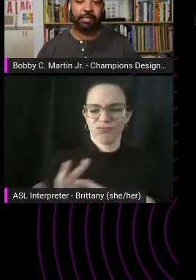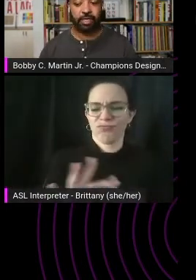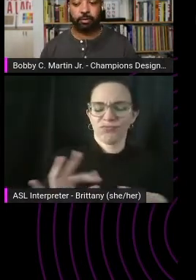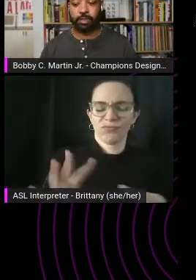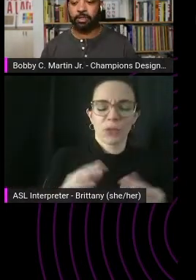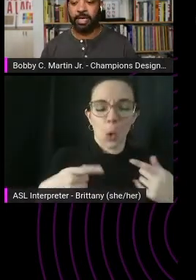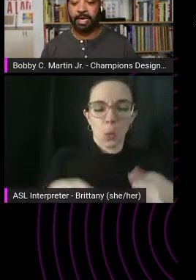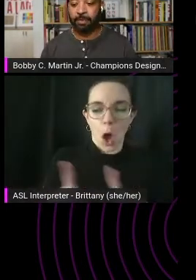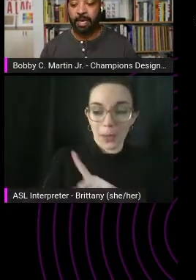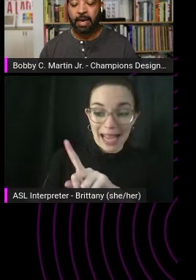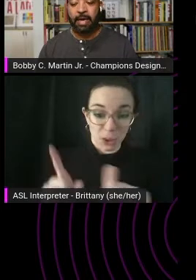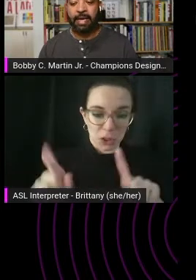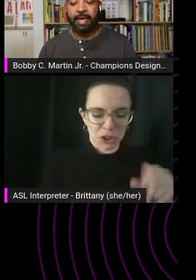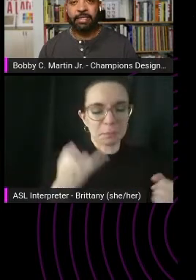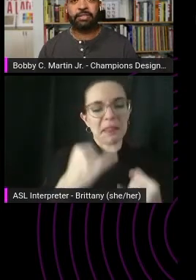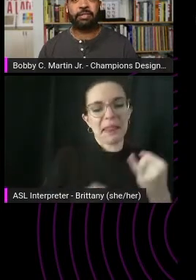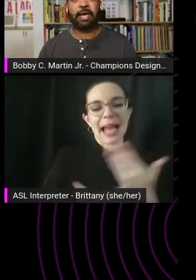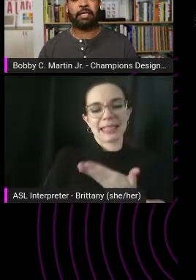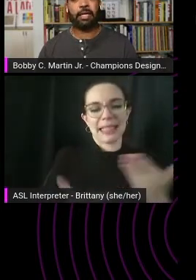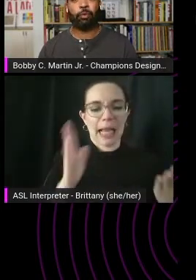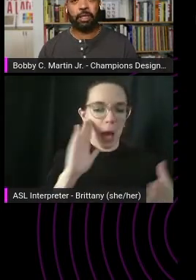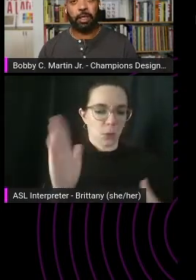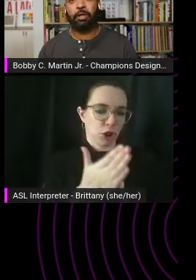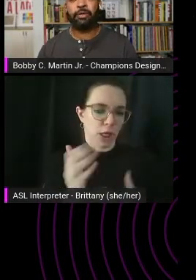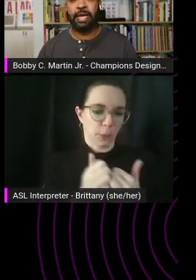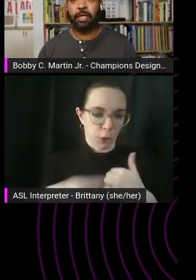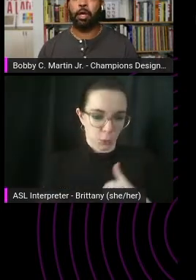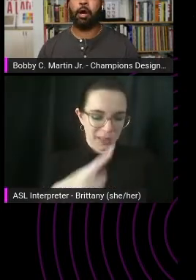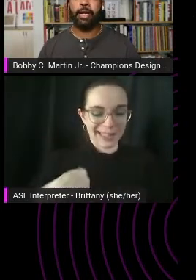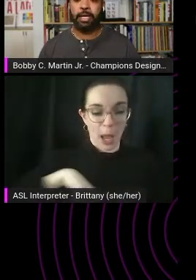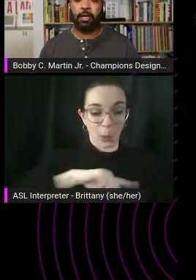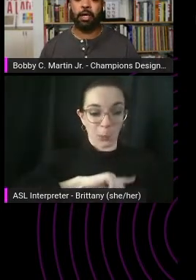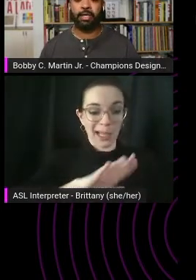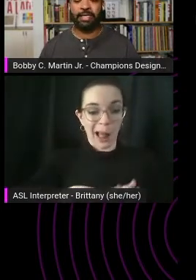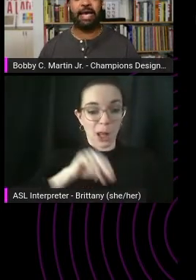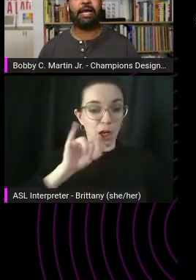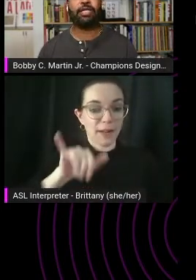that I'll share with you today is that we learned that Carnegie Hall has had a